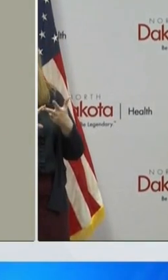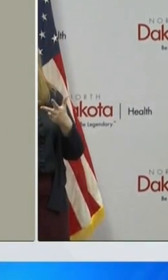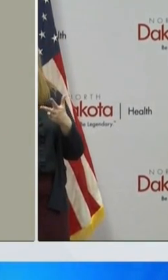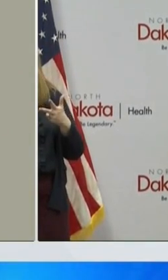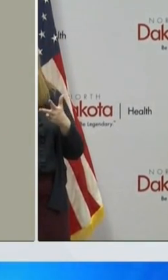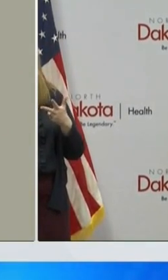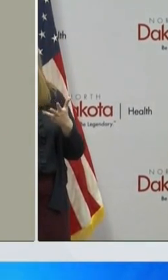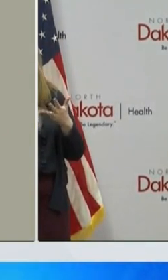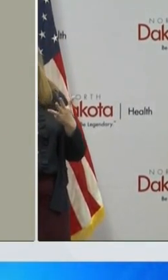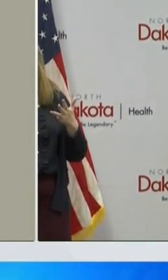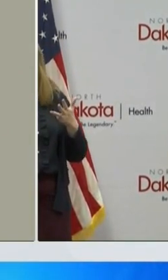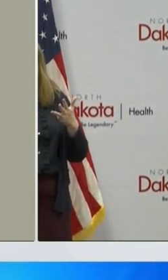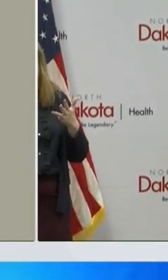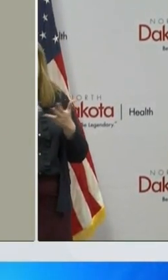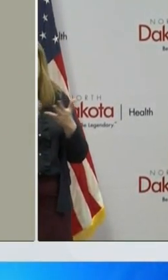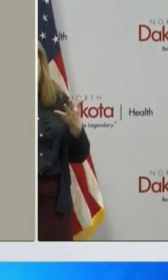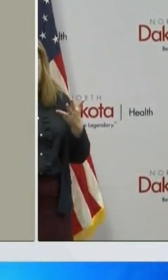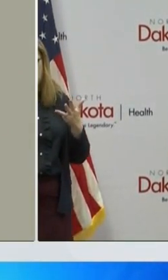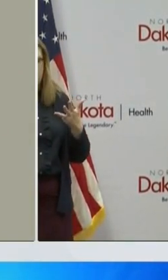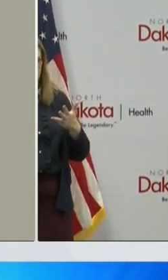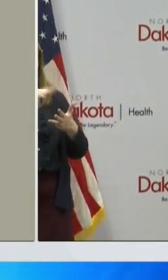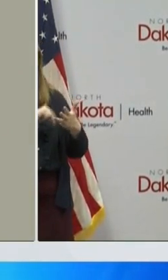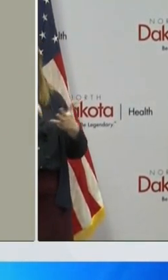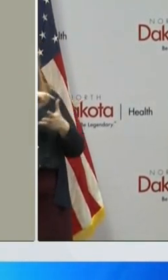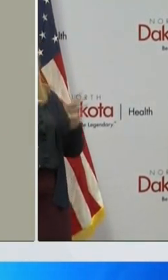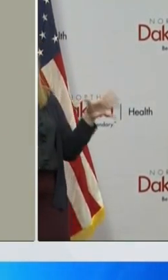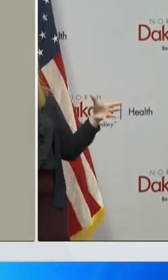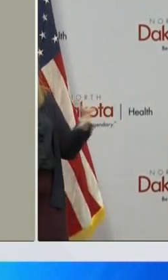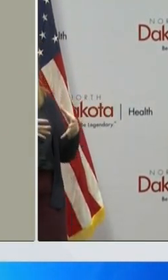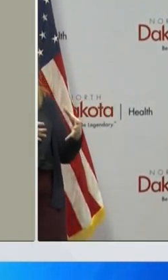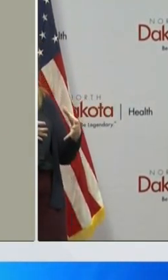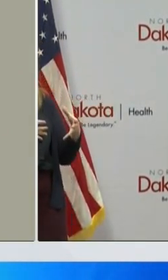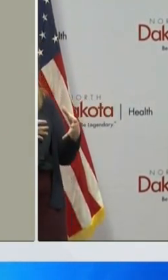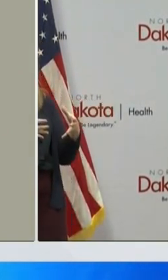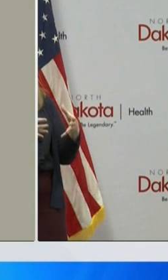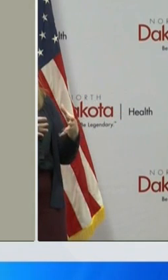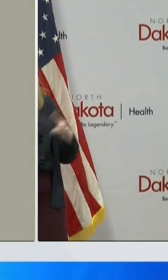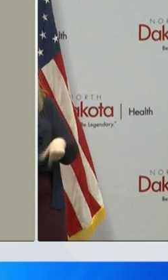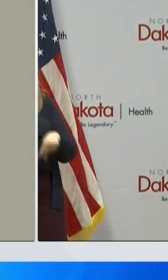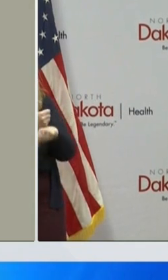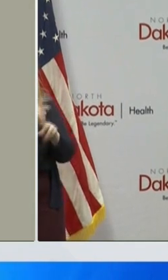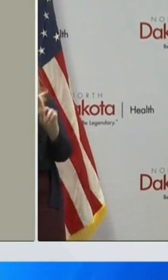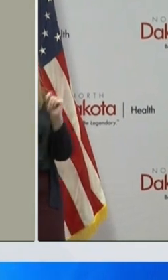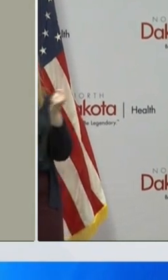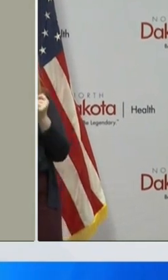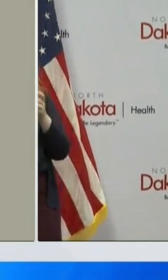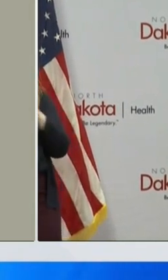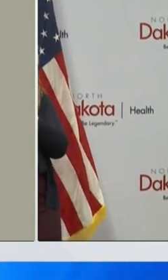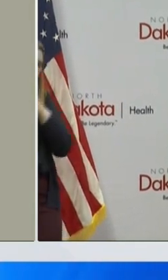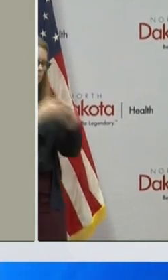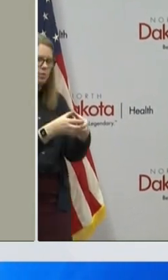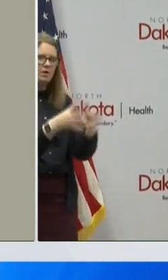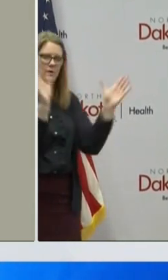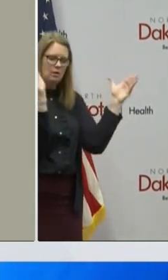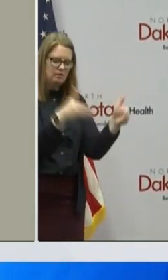DOING ON A RAPID RESPONSE TEAM WITH THE NORTH DAKOTA HEALTH OFFICIALS, NATIONAL GUARDS AND AFFECTED GROUPS, AS WELL AS THE NORTH DAKOTA DEPARTMENT OF